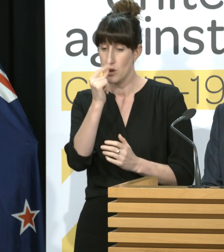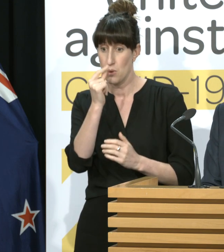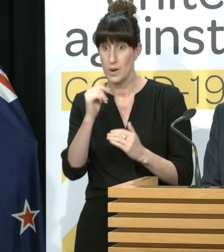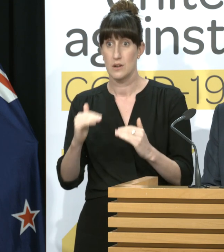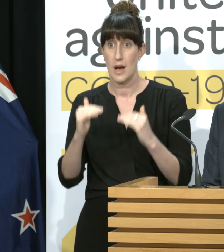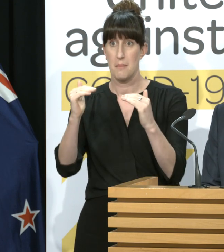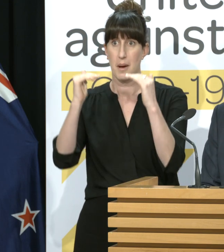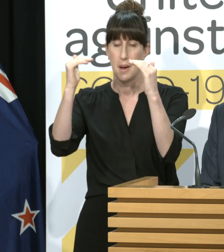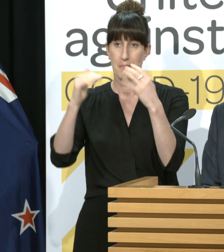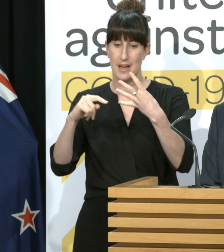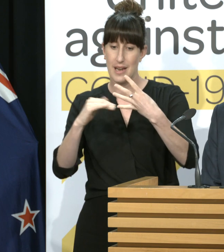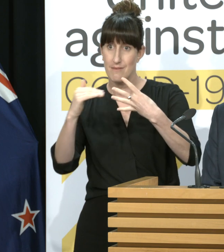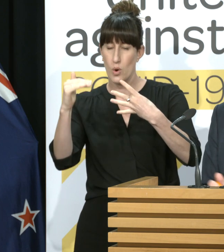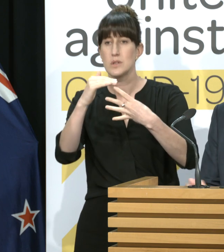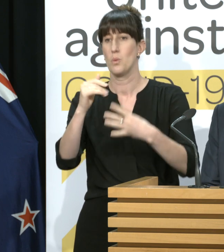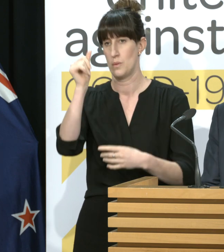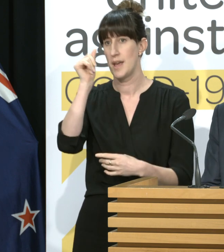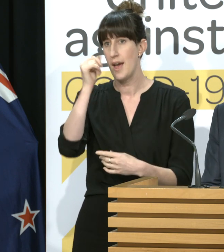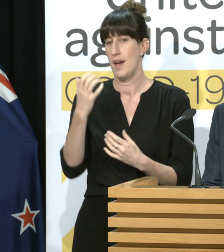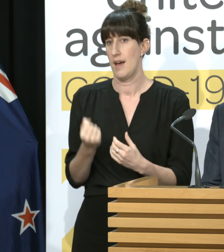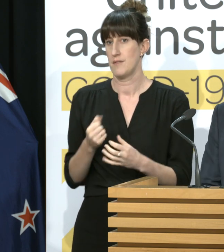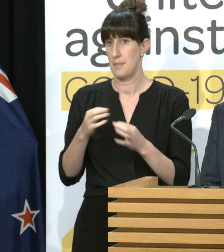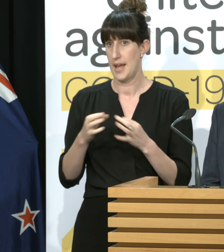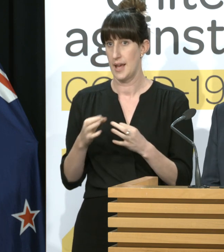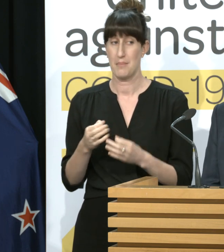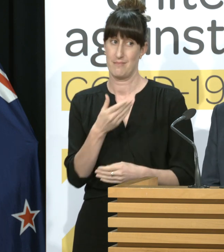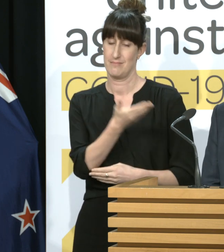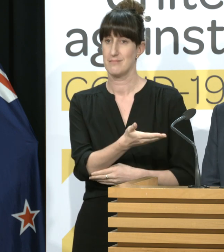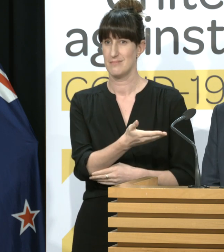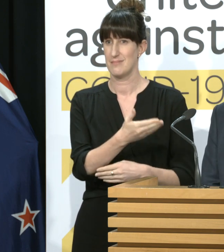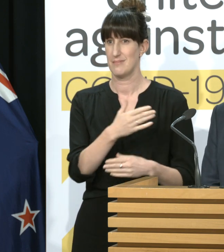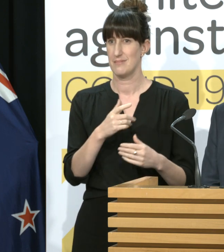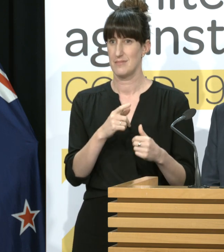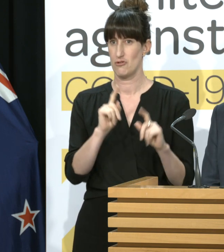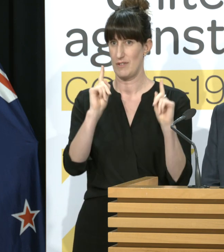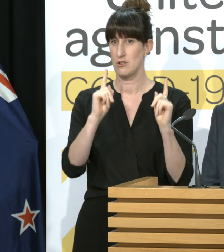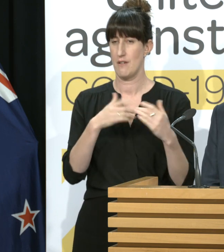around the health advice around when that might happen. More generally though, I want to reassure the public